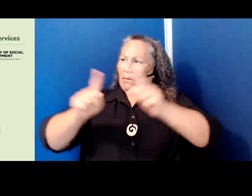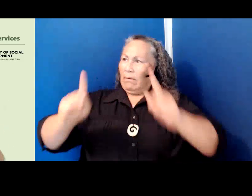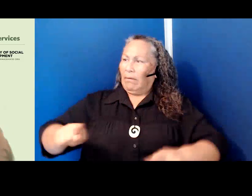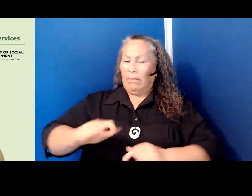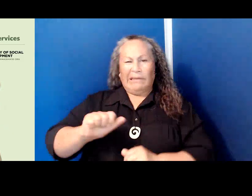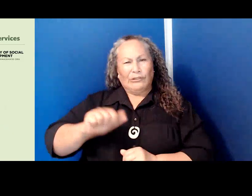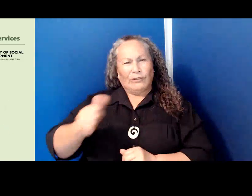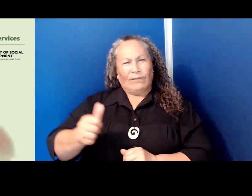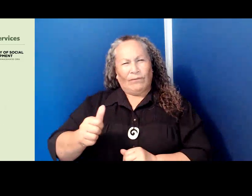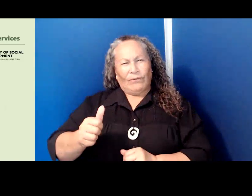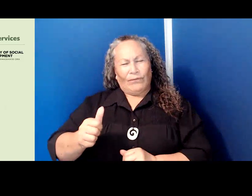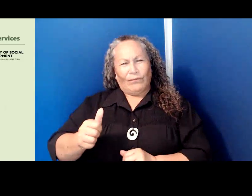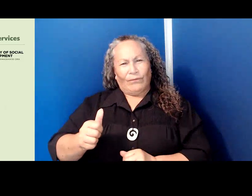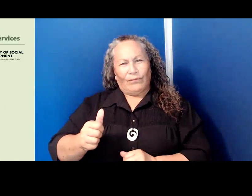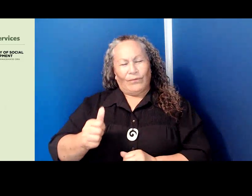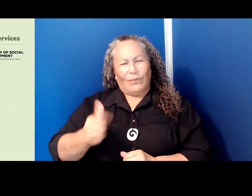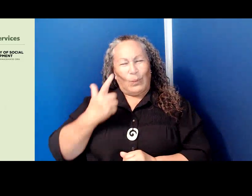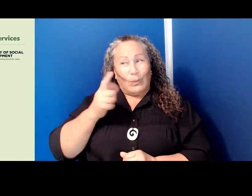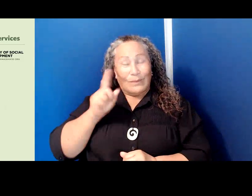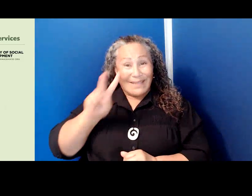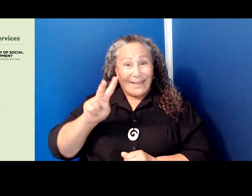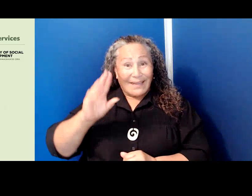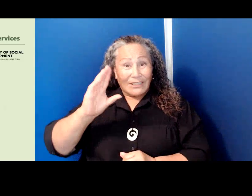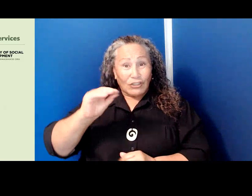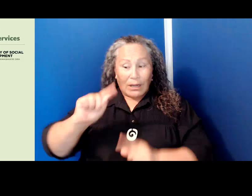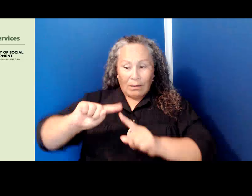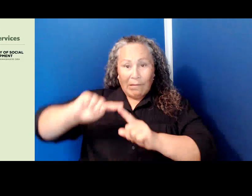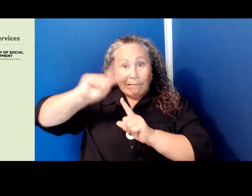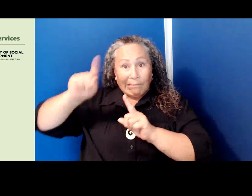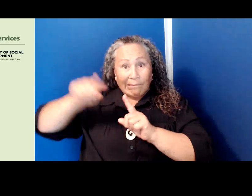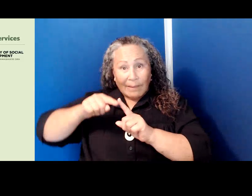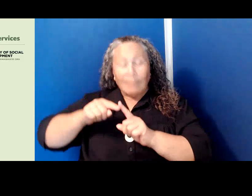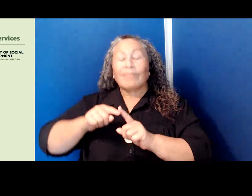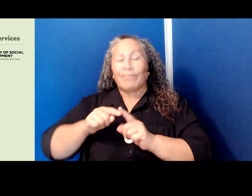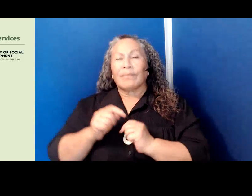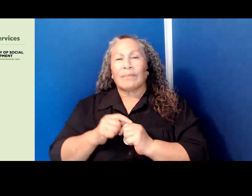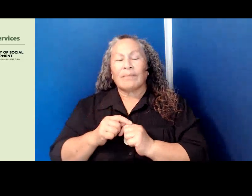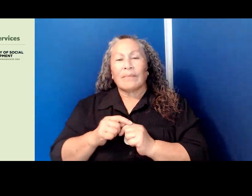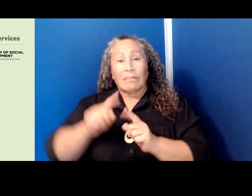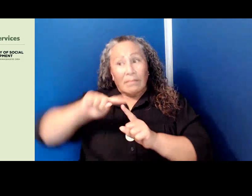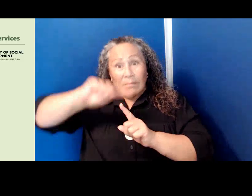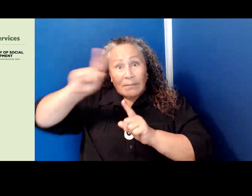you would usually find the chat button. We have disabled the chat today.